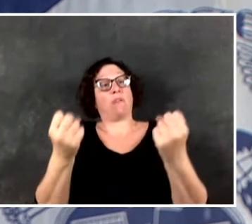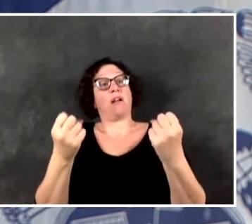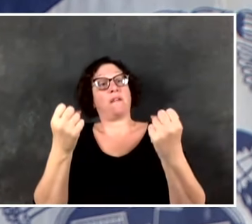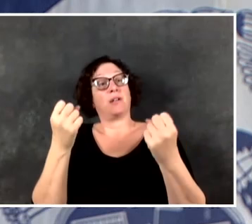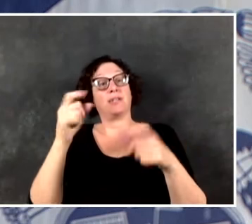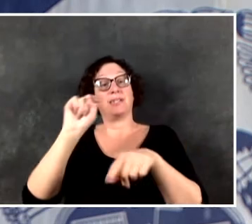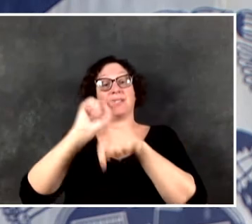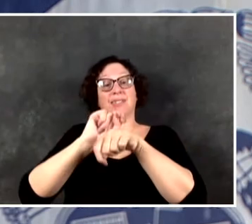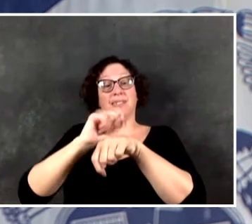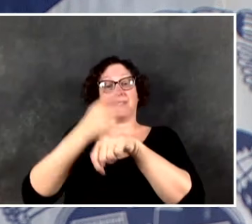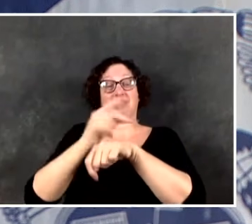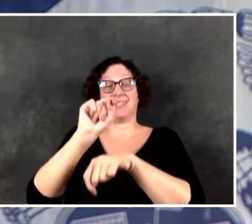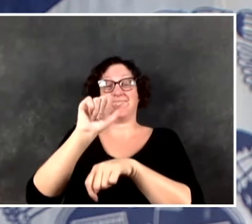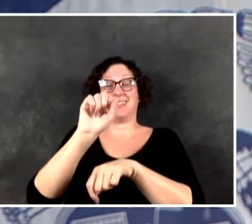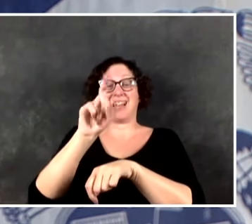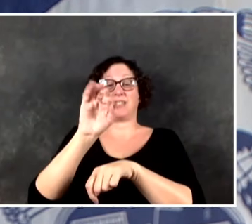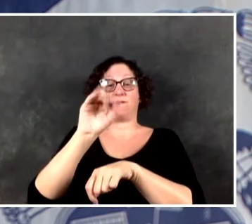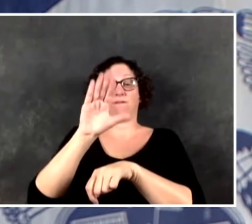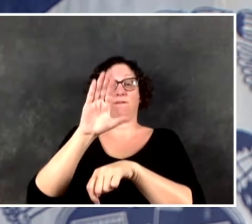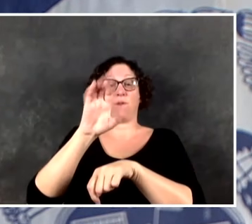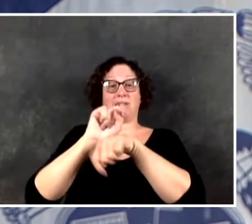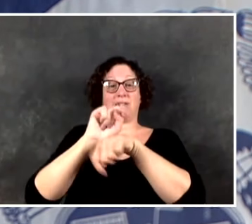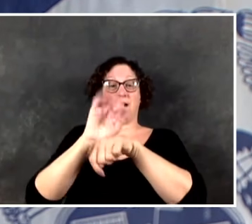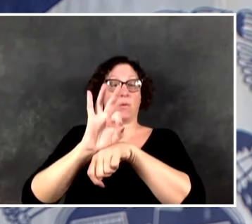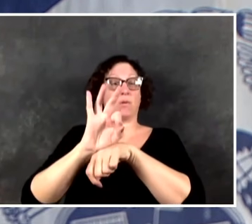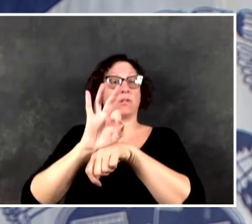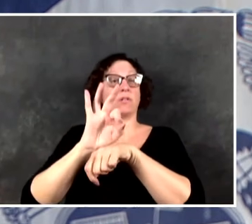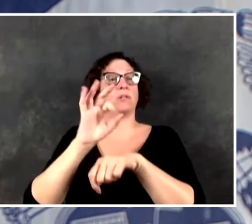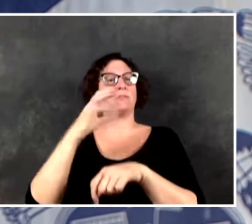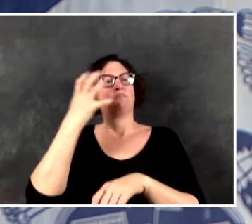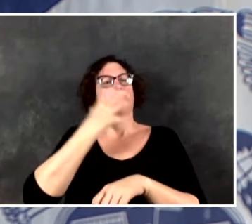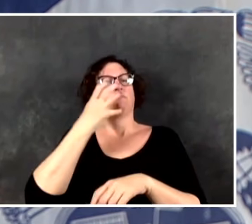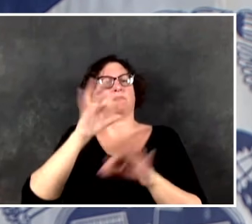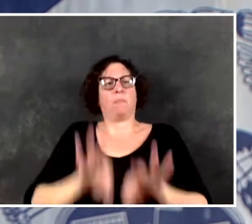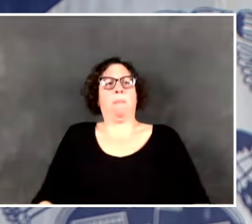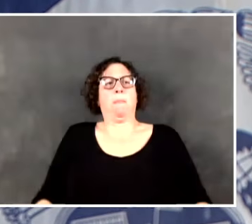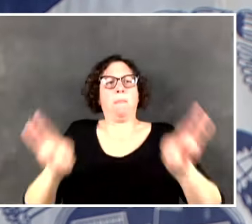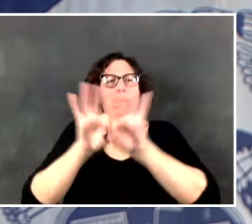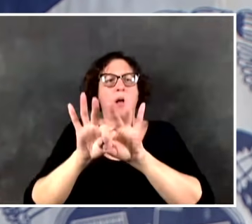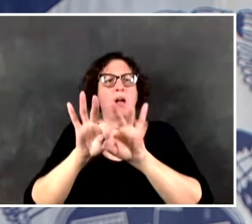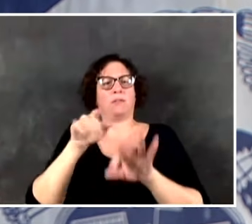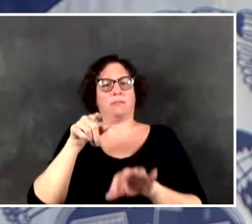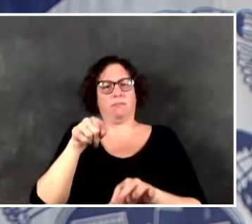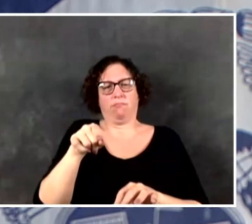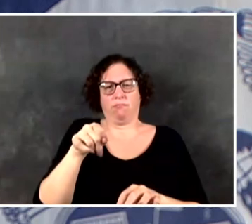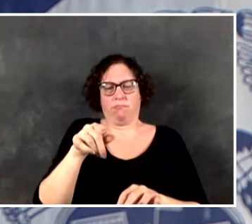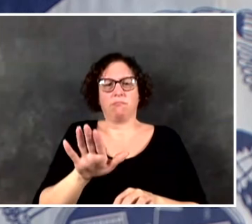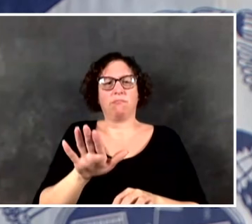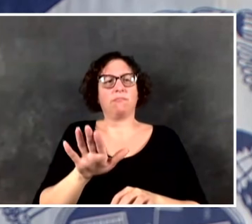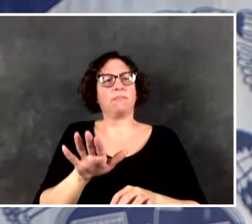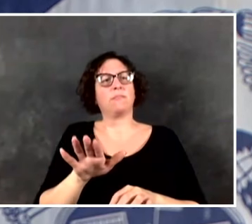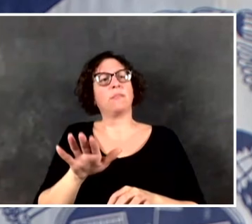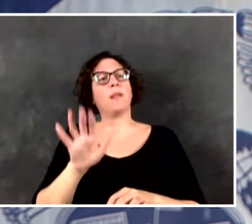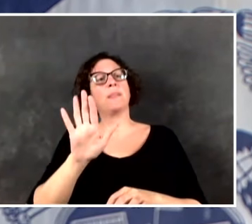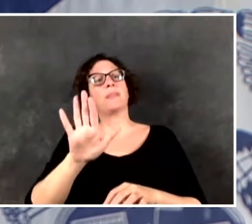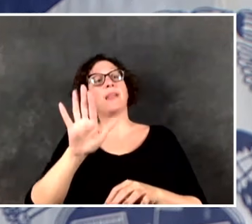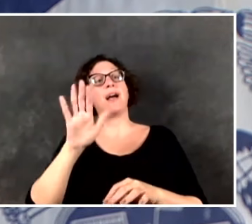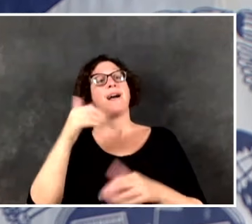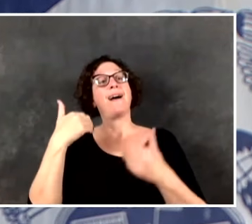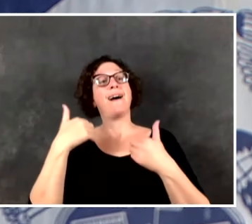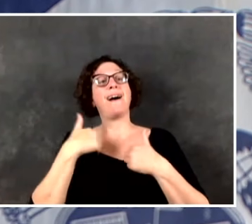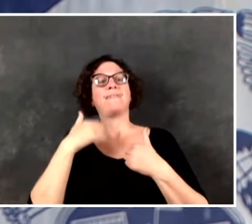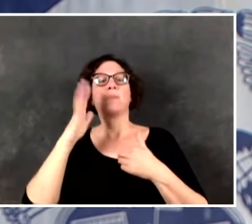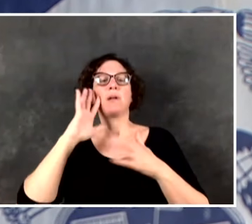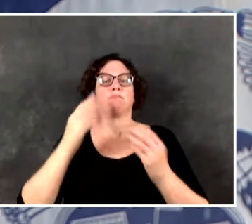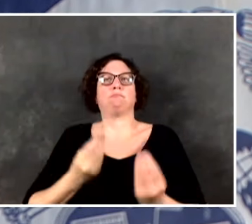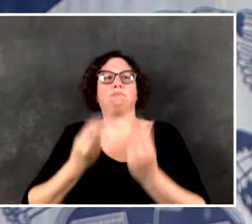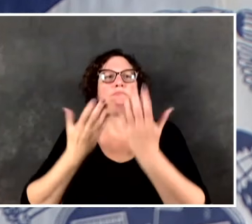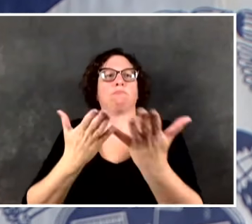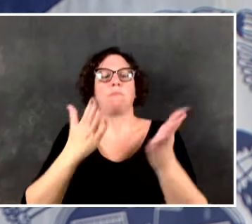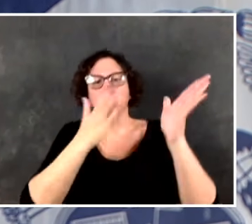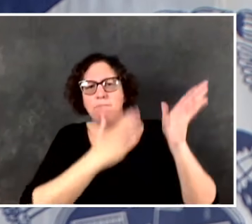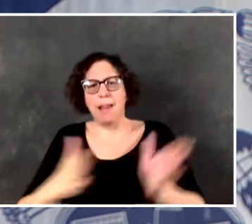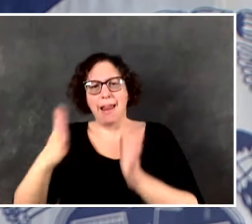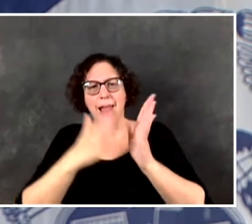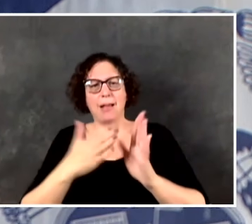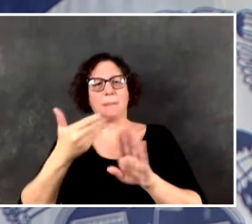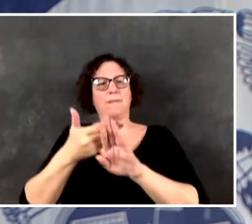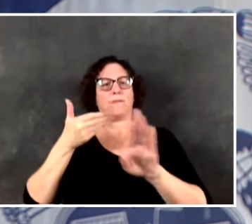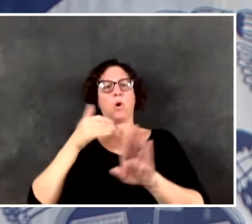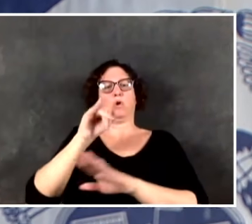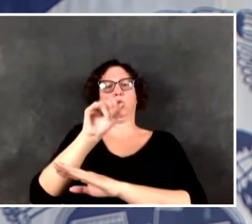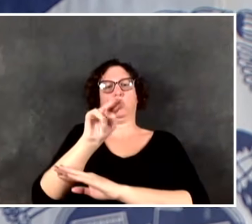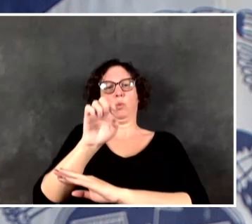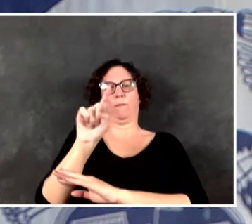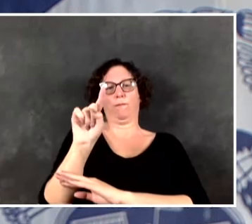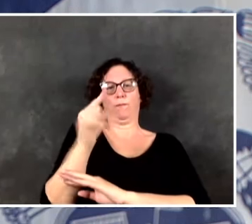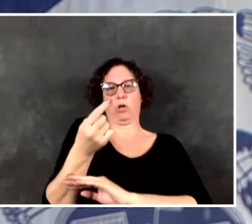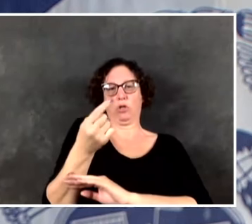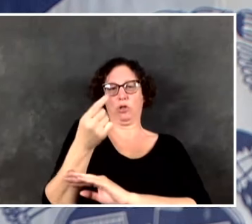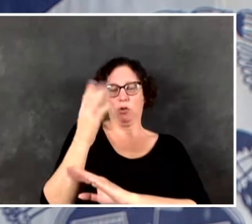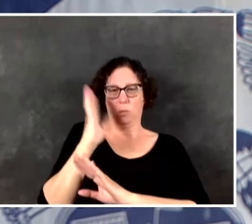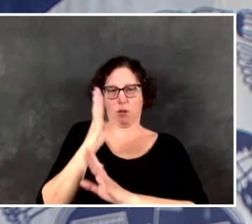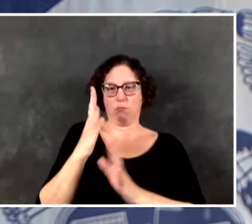IMMEDIATE TERM.